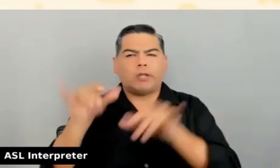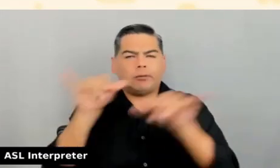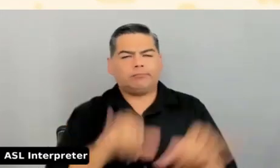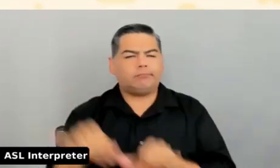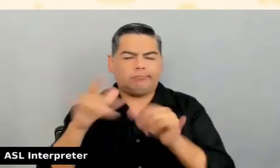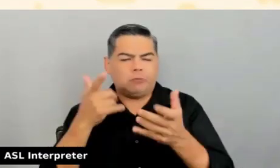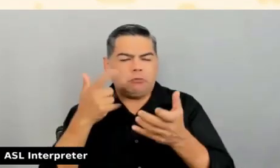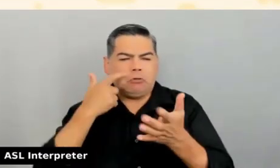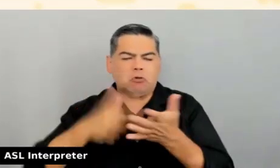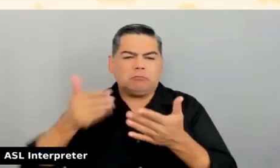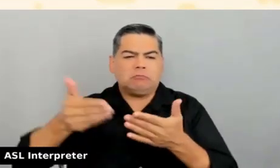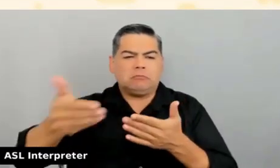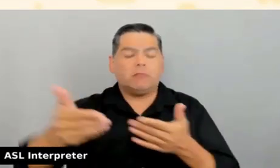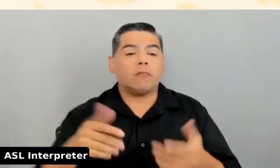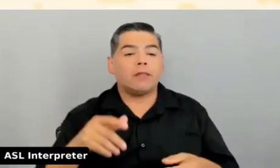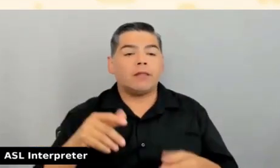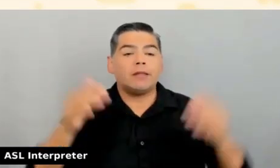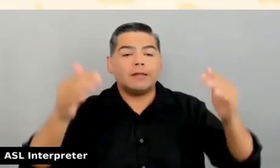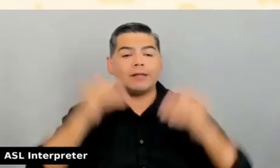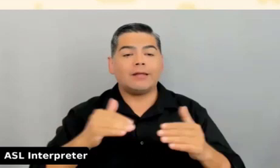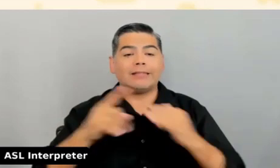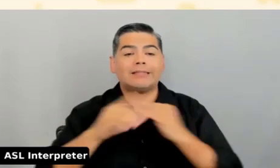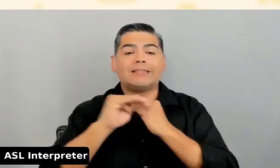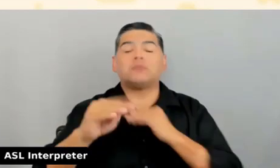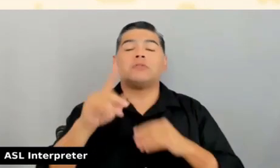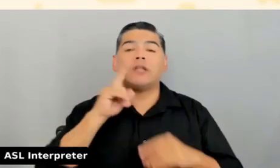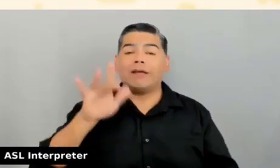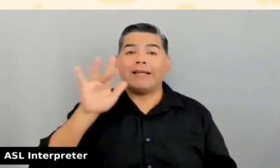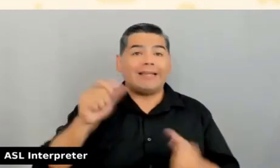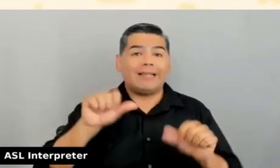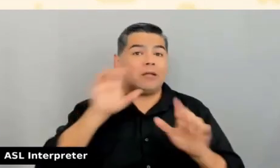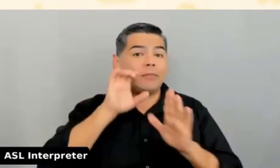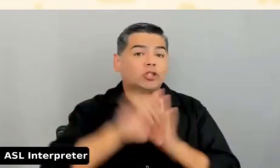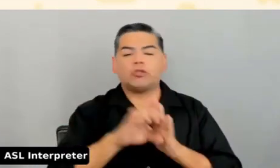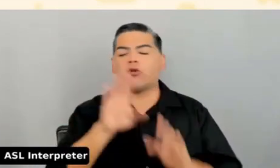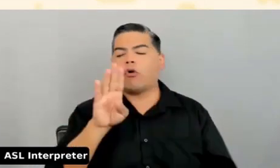Consistent use of buttons and icons. This basically means if something does the same thing